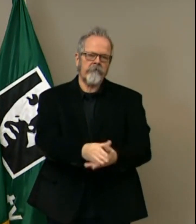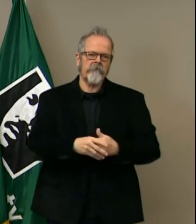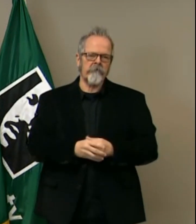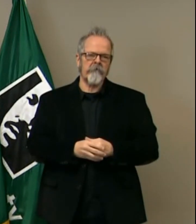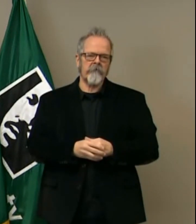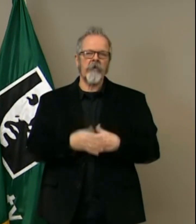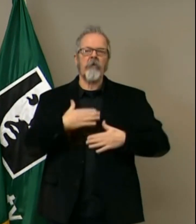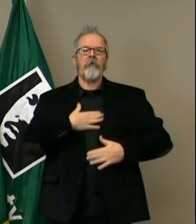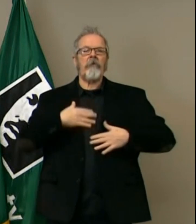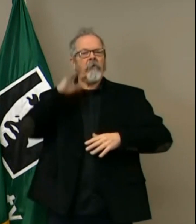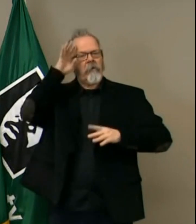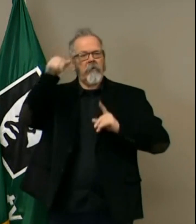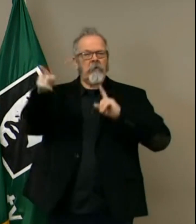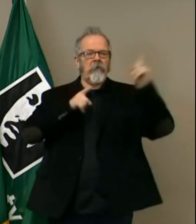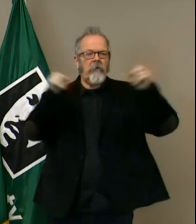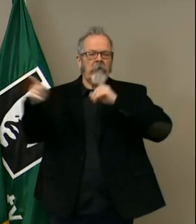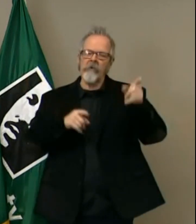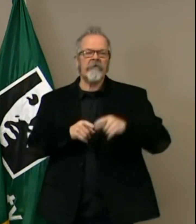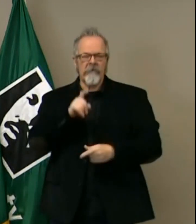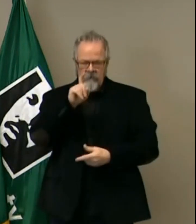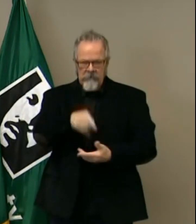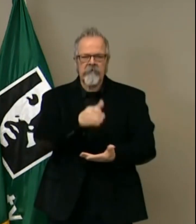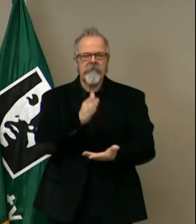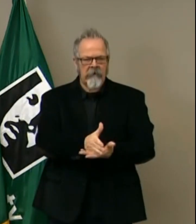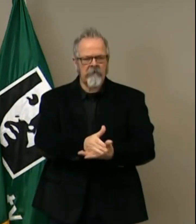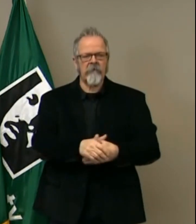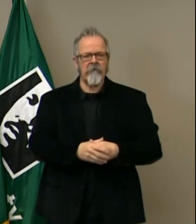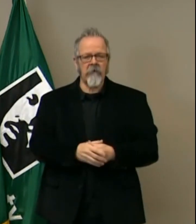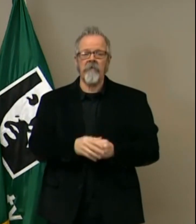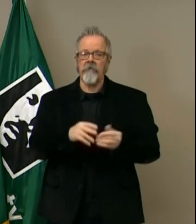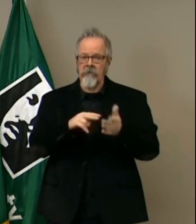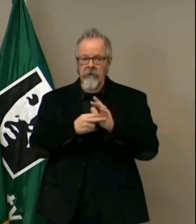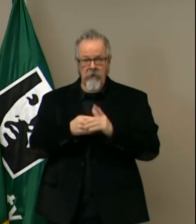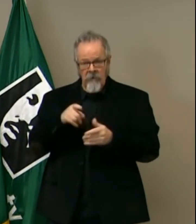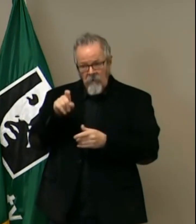possibly make and we as Washingtonians have to help